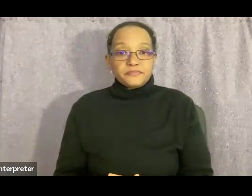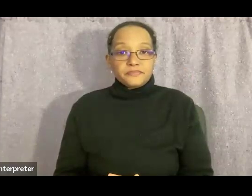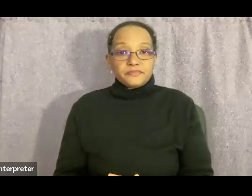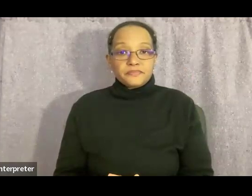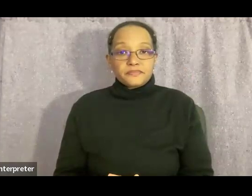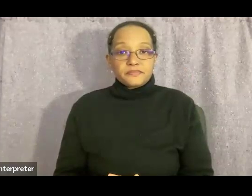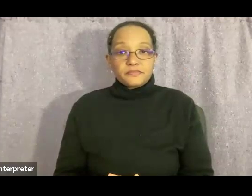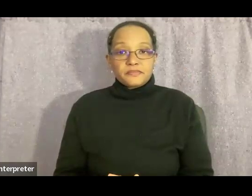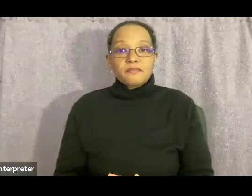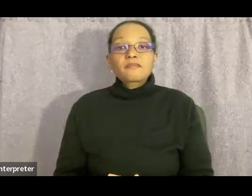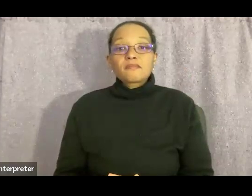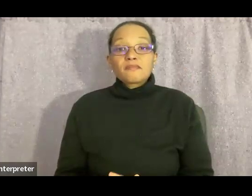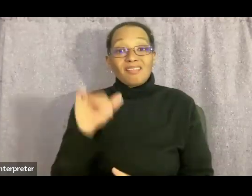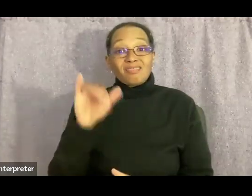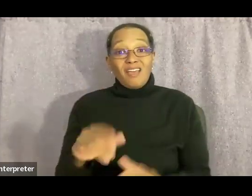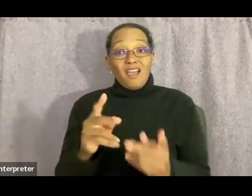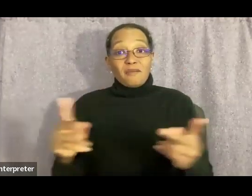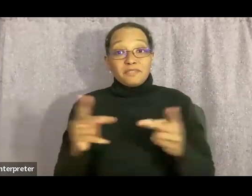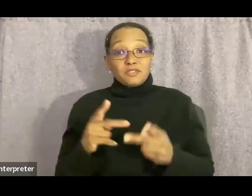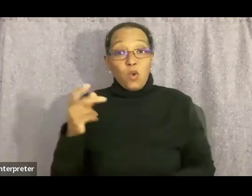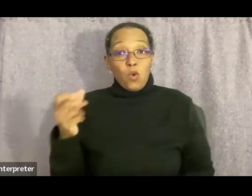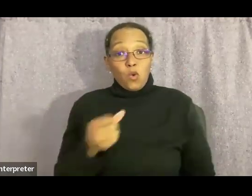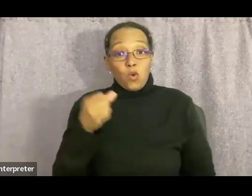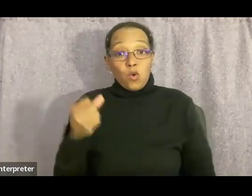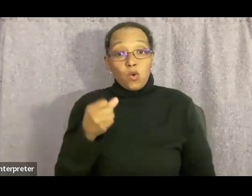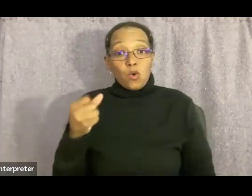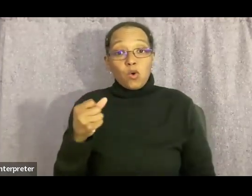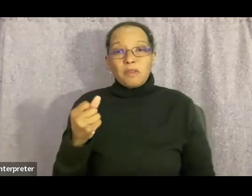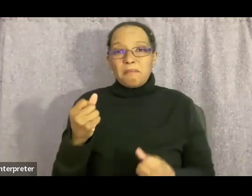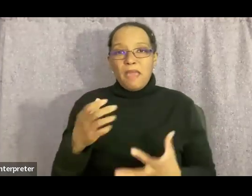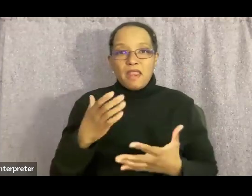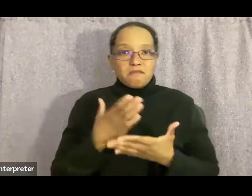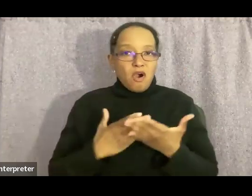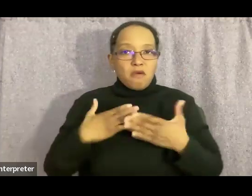Now, we're holding the pose, and we're squeezing a lot of things, but we're not holding our breath.